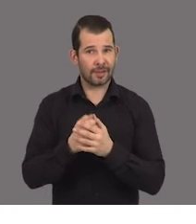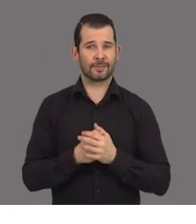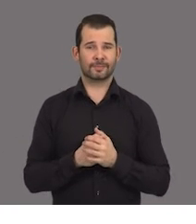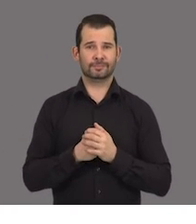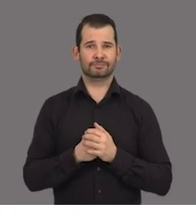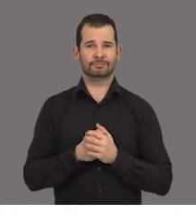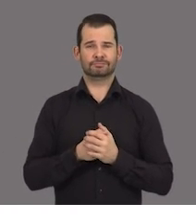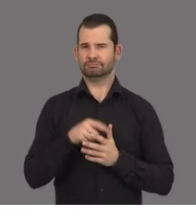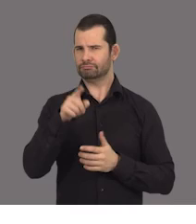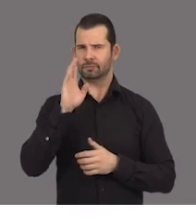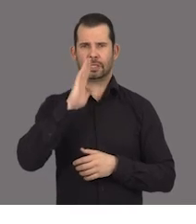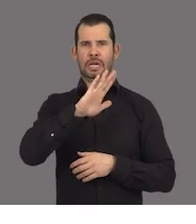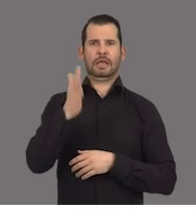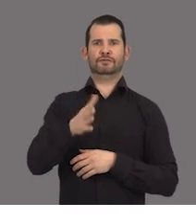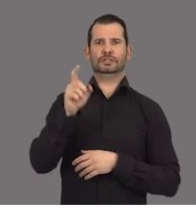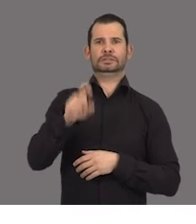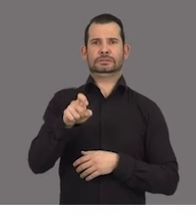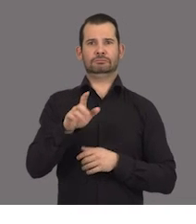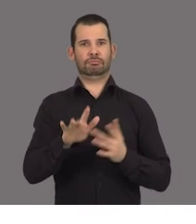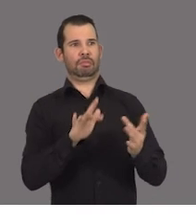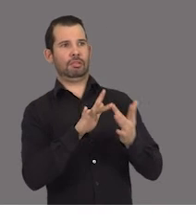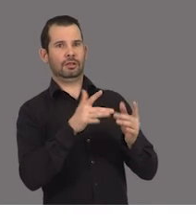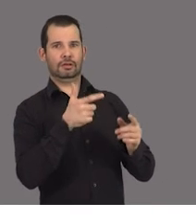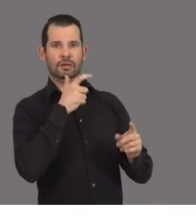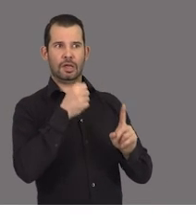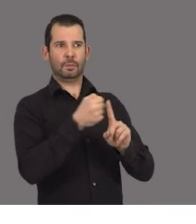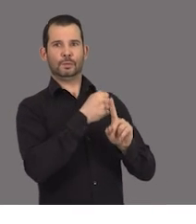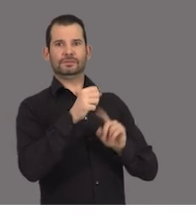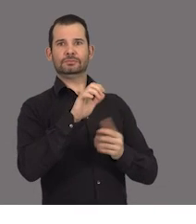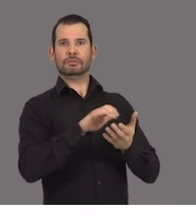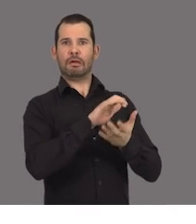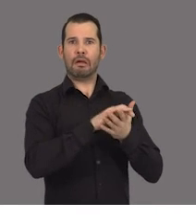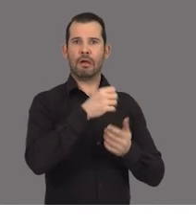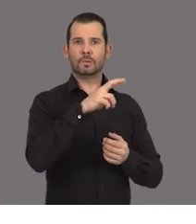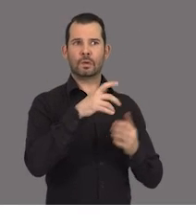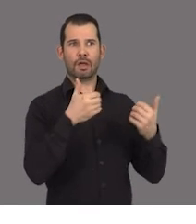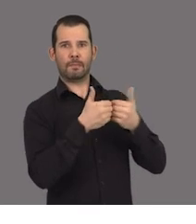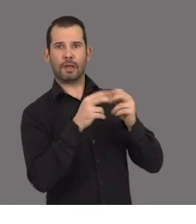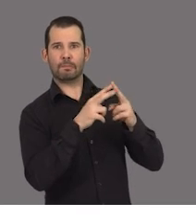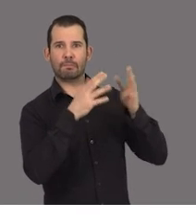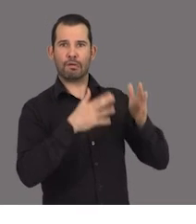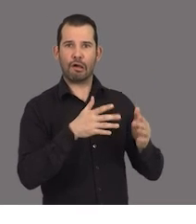You will never need to contact an abusive spouse or common-law partner to provide information to the CRA.